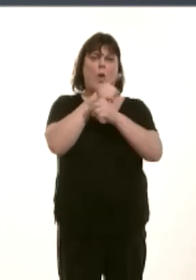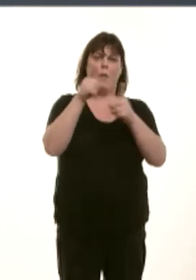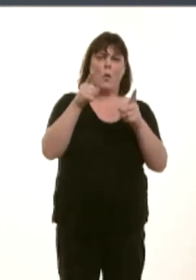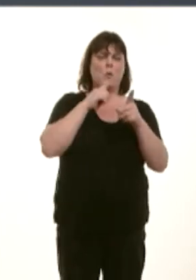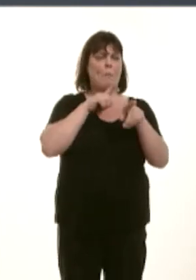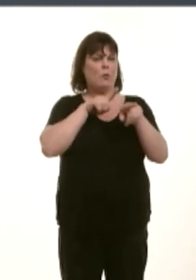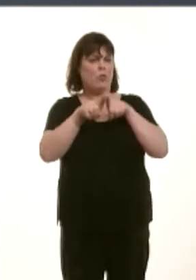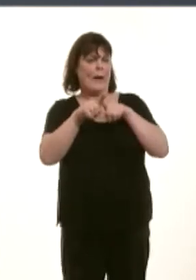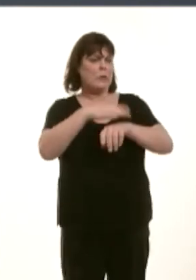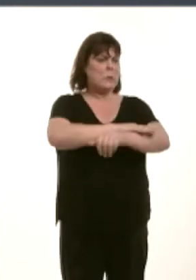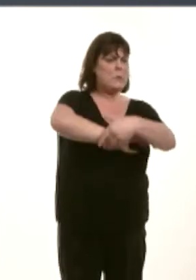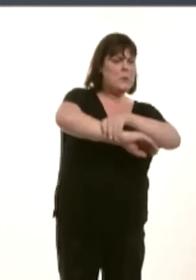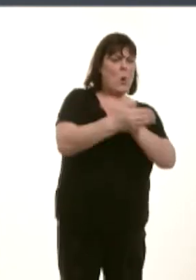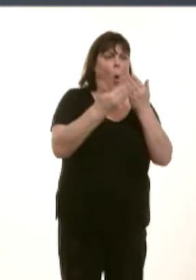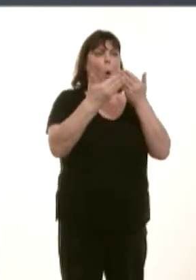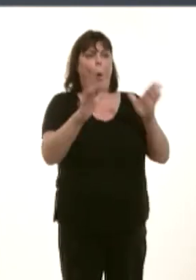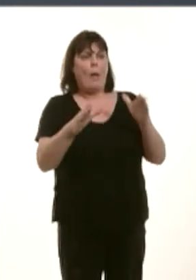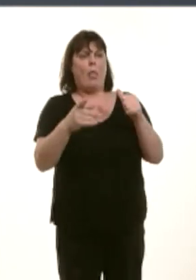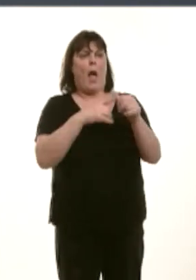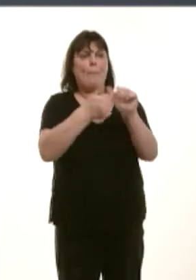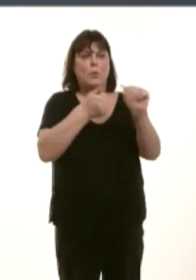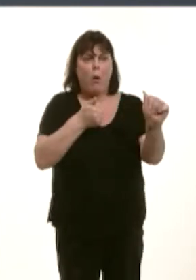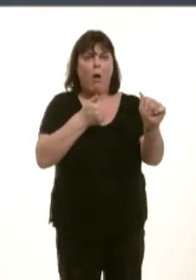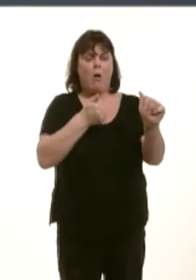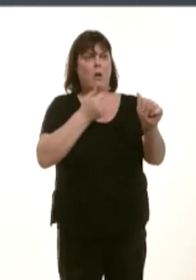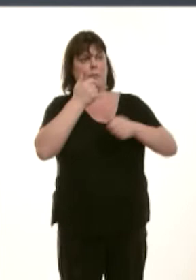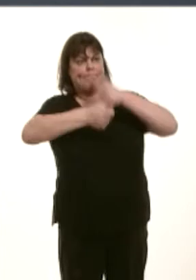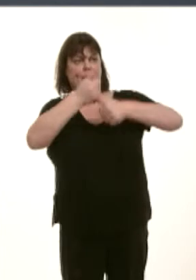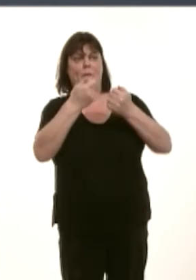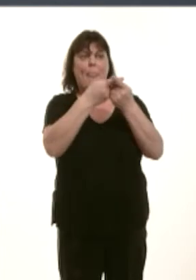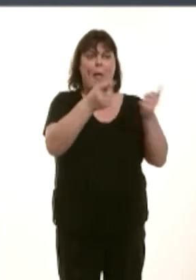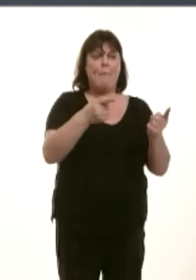Can he try to give us some sort of response as to what exactly went wrong with those efforts?